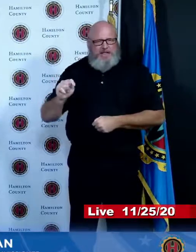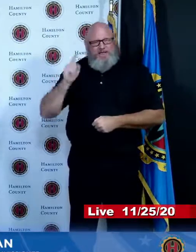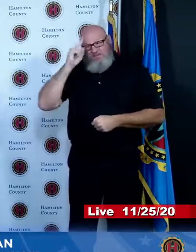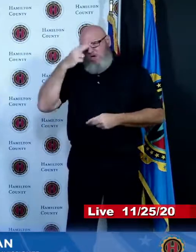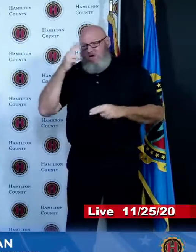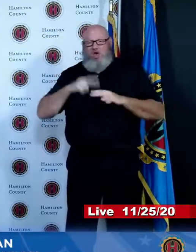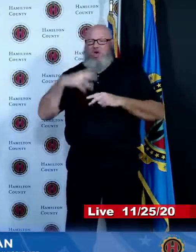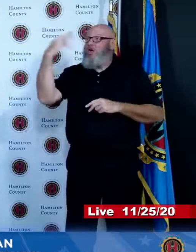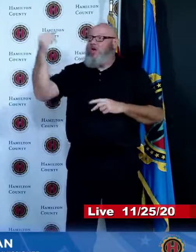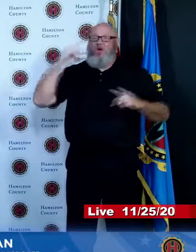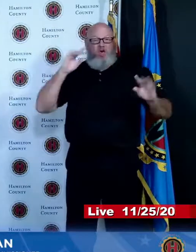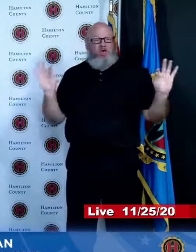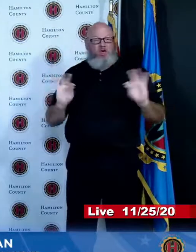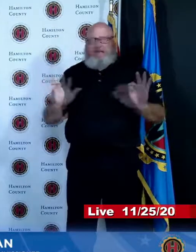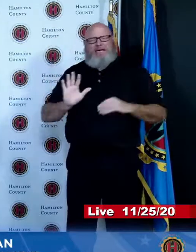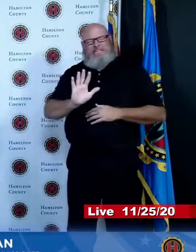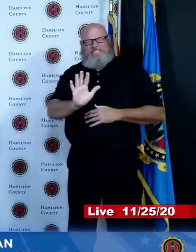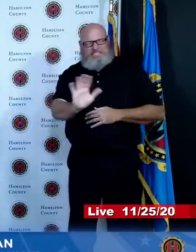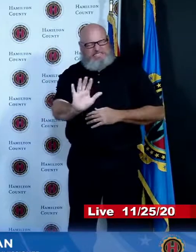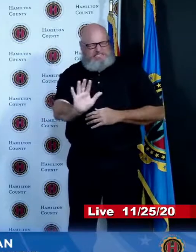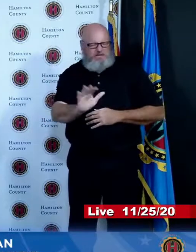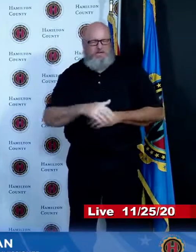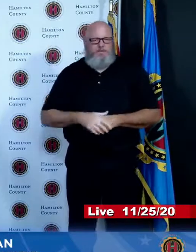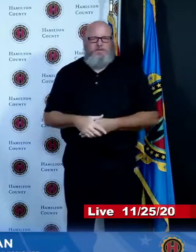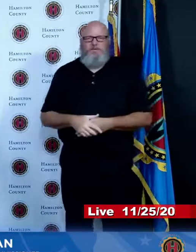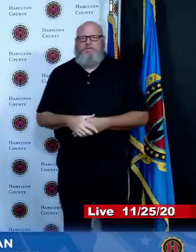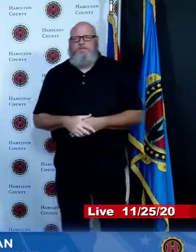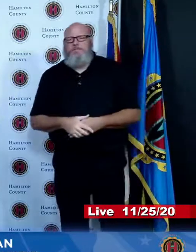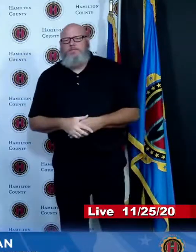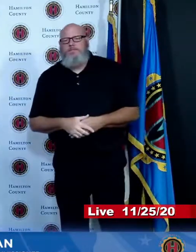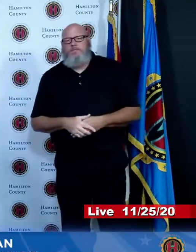like wearing a mask maybe wear that mask in spots where you wouldn't have normally